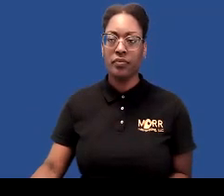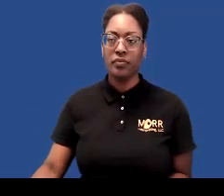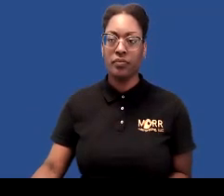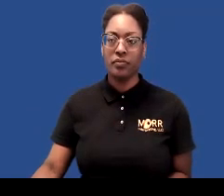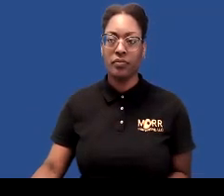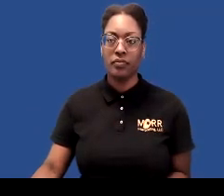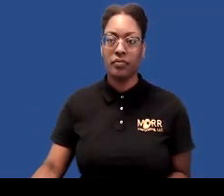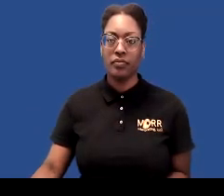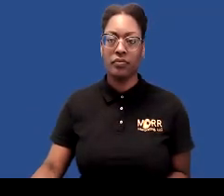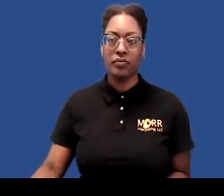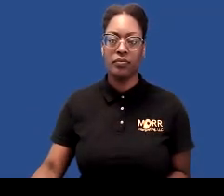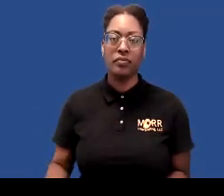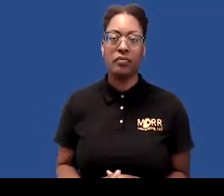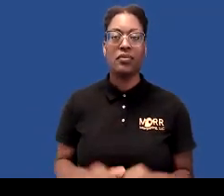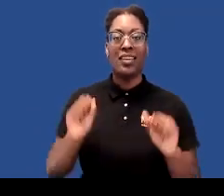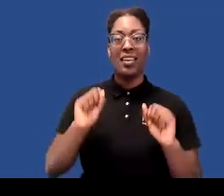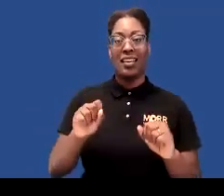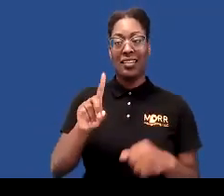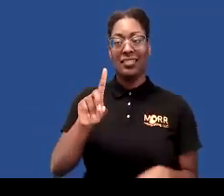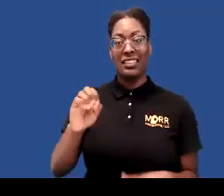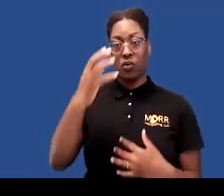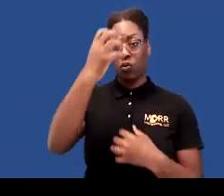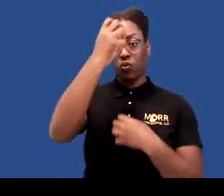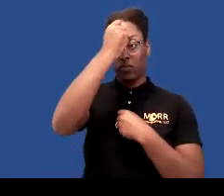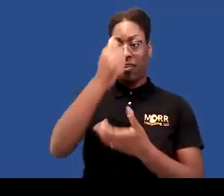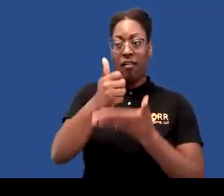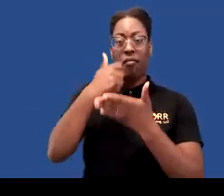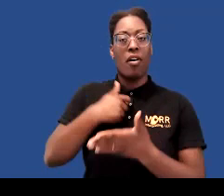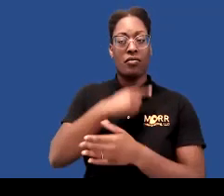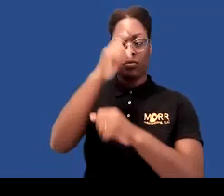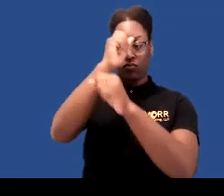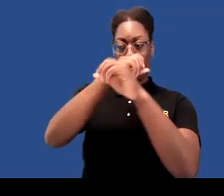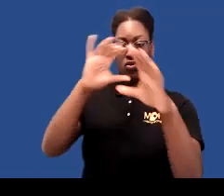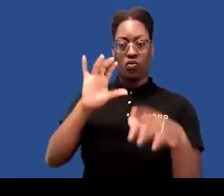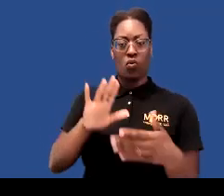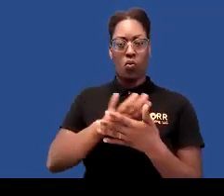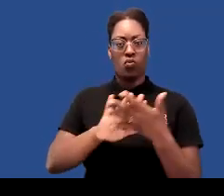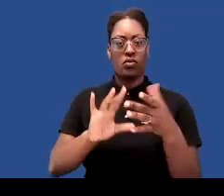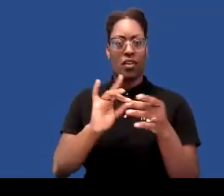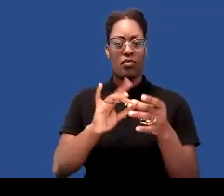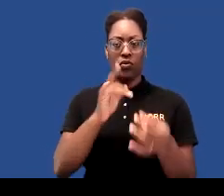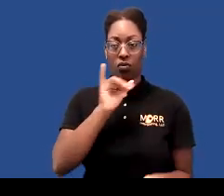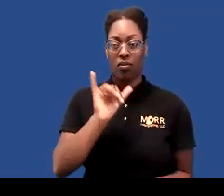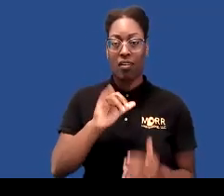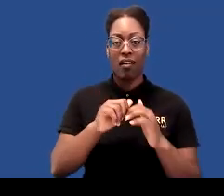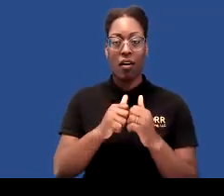Can decolonialism help us re-imagine what these comments look like? What other theories can work? Can what Suhr-Sytsma and Brown do